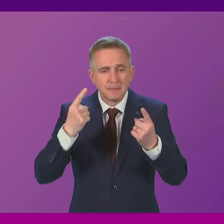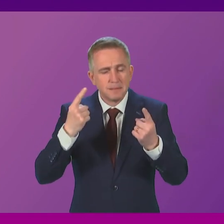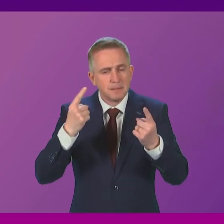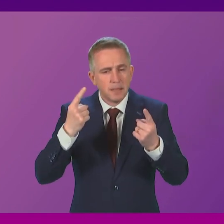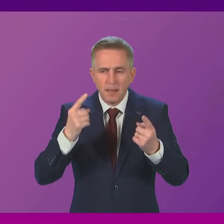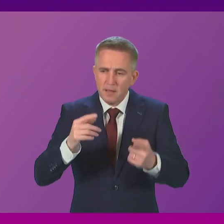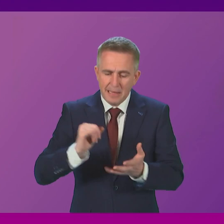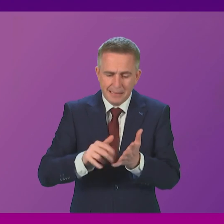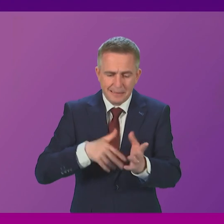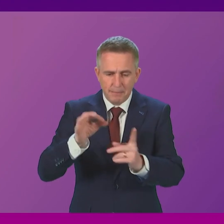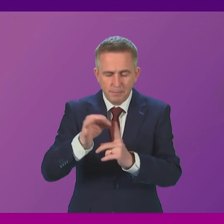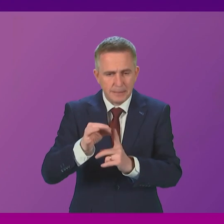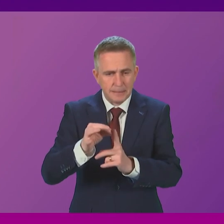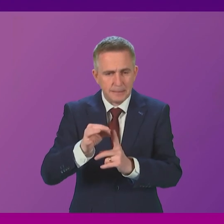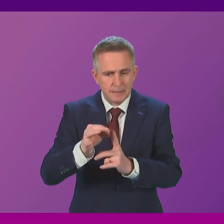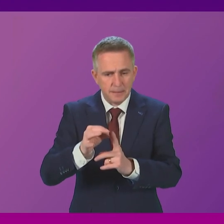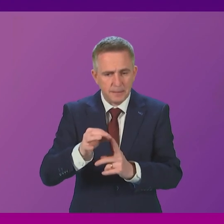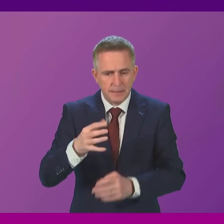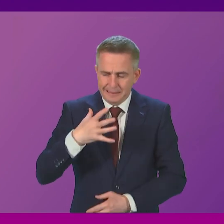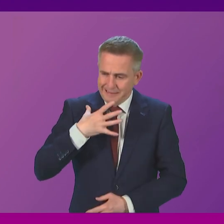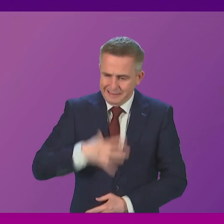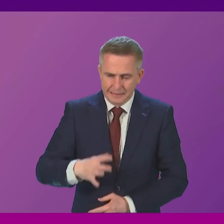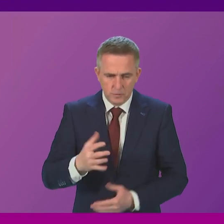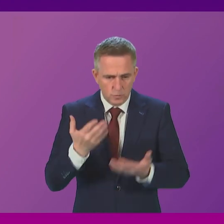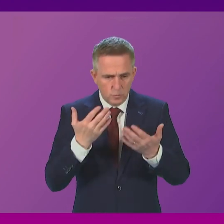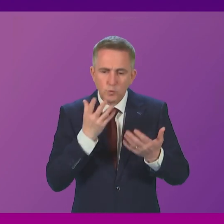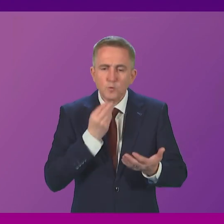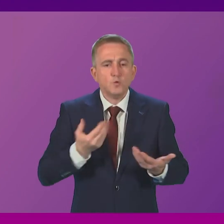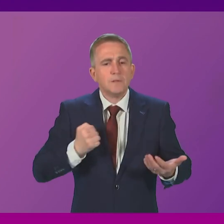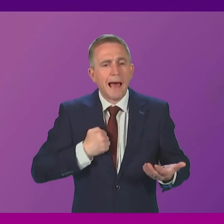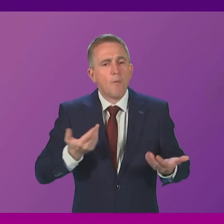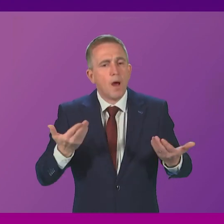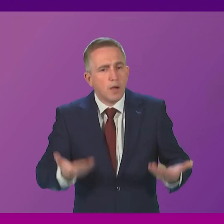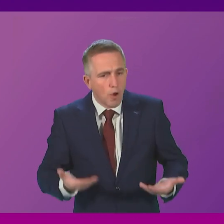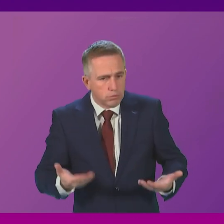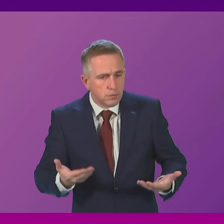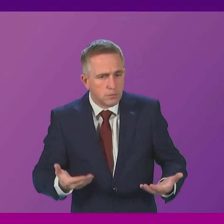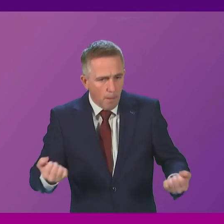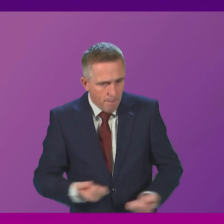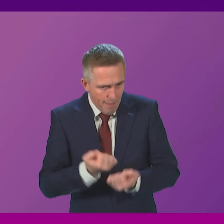independence is to make the best possible use of the Parliament’s existing powers.